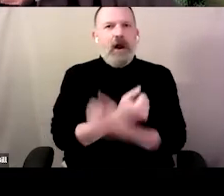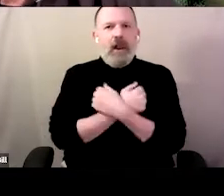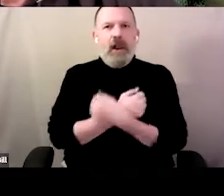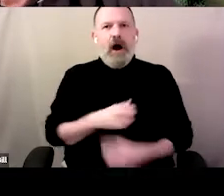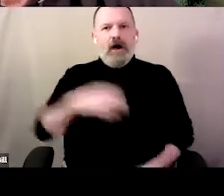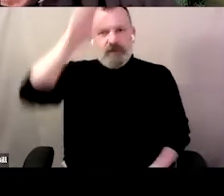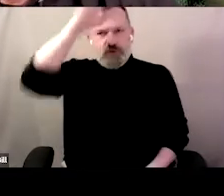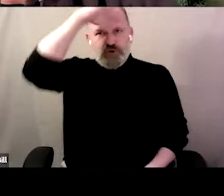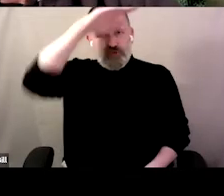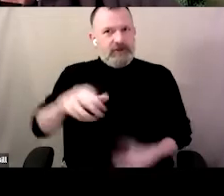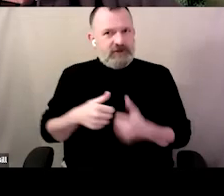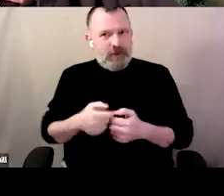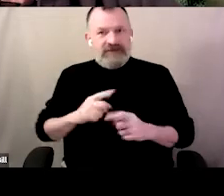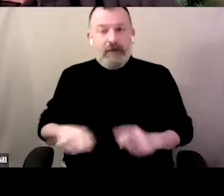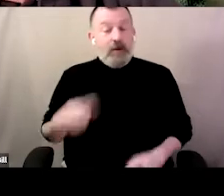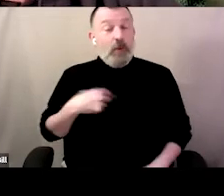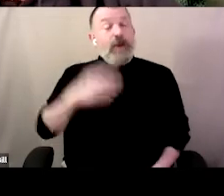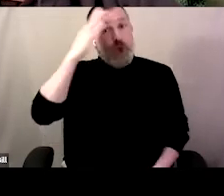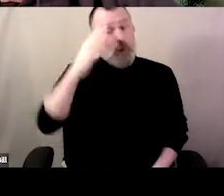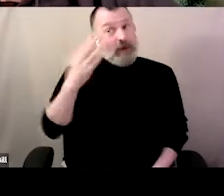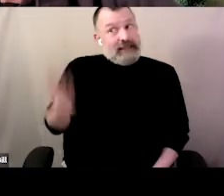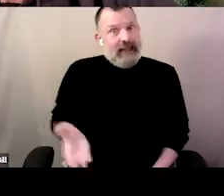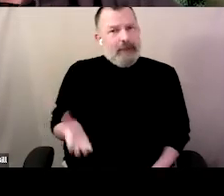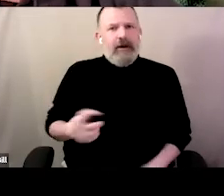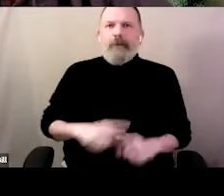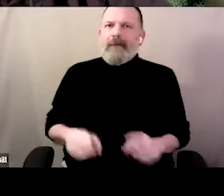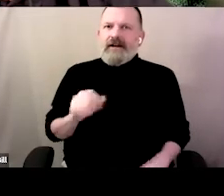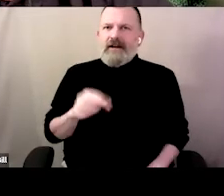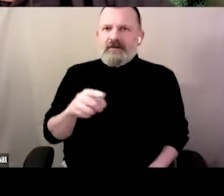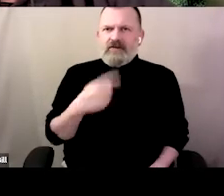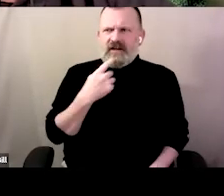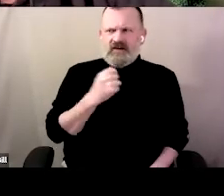CalebBarlow: Now, if you start to question we'll wait a second. Is this really the individual